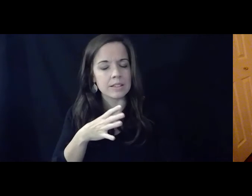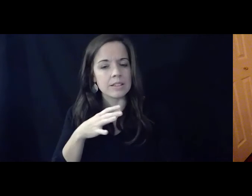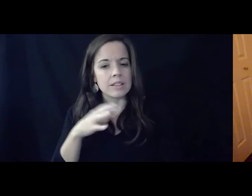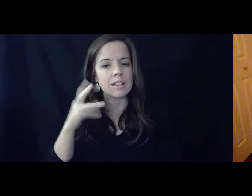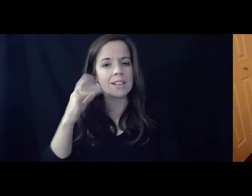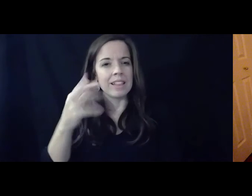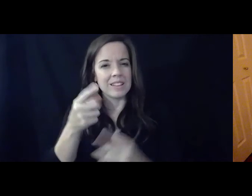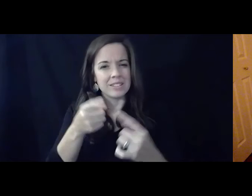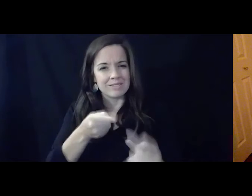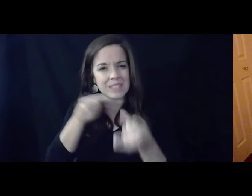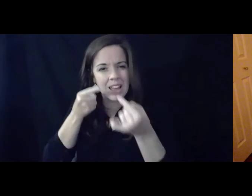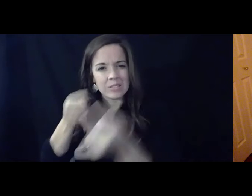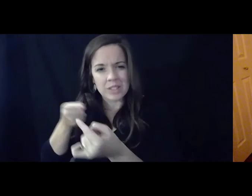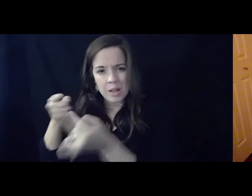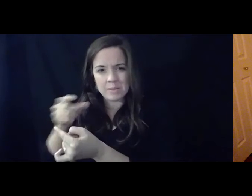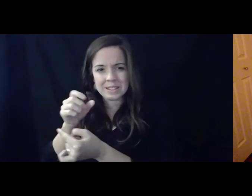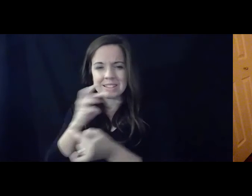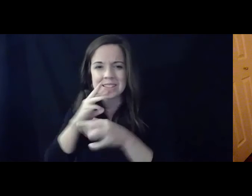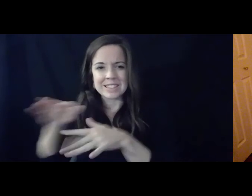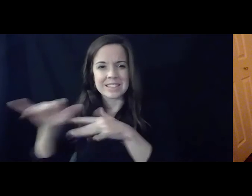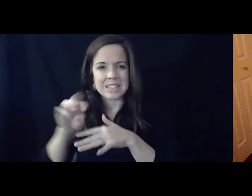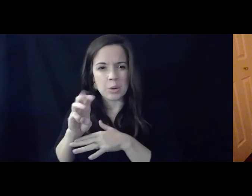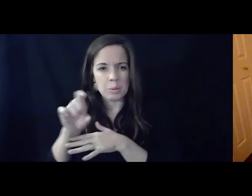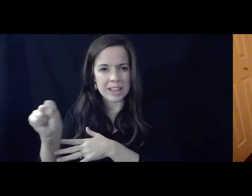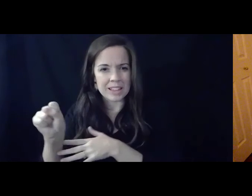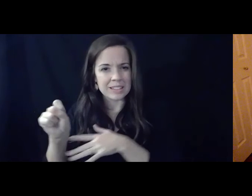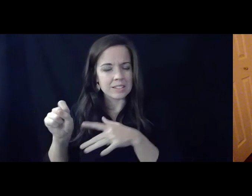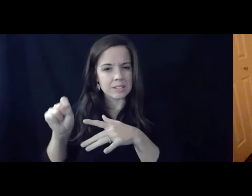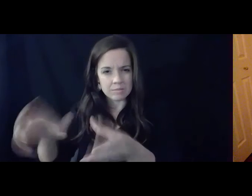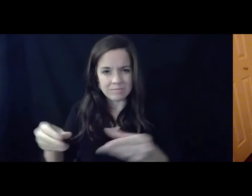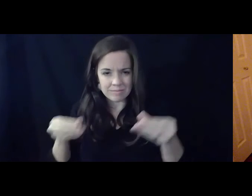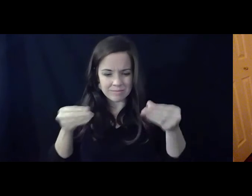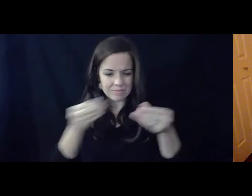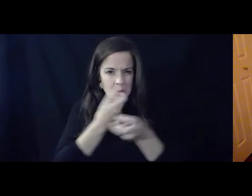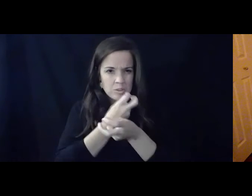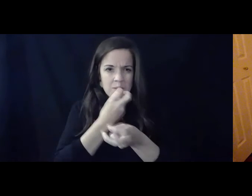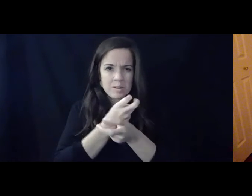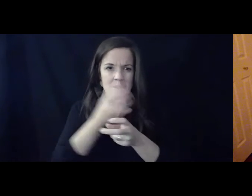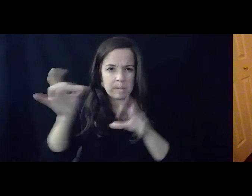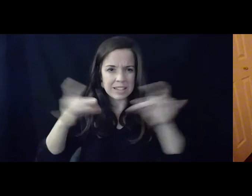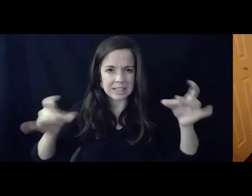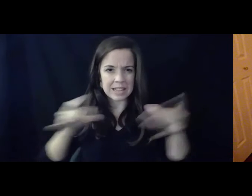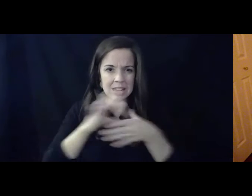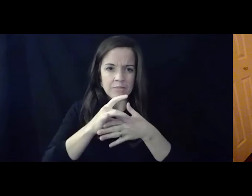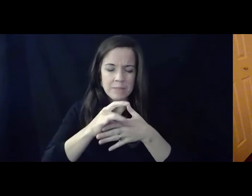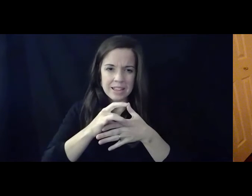we unearthed the jawbone of some beast picked clean of meat, its weathered teeth muscled around nothing.